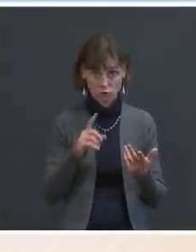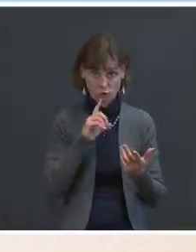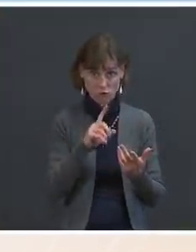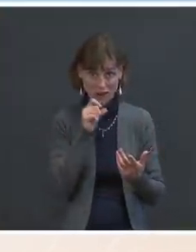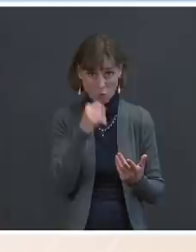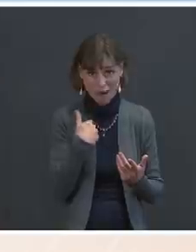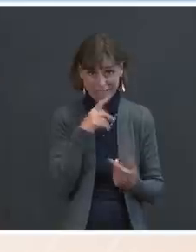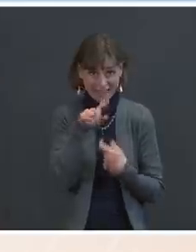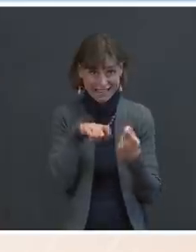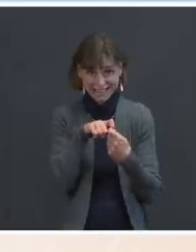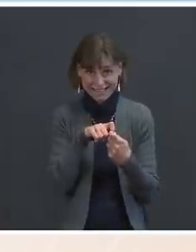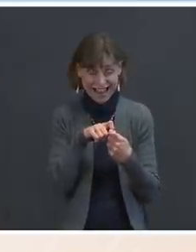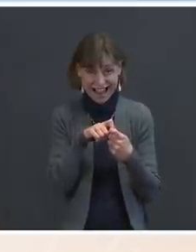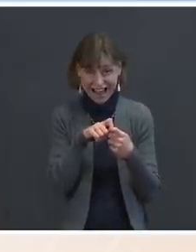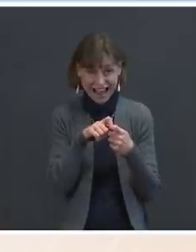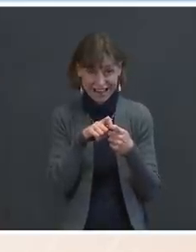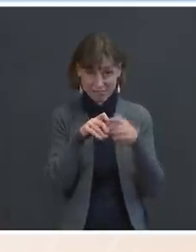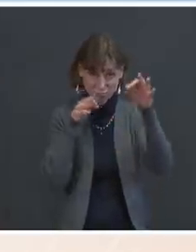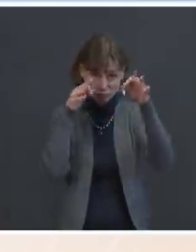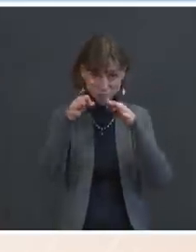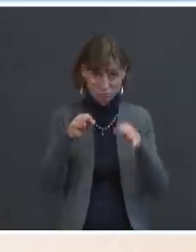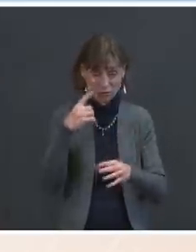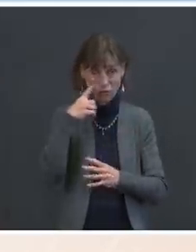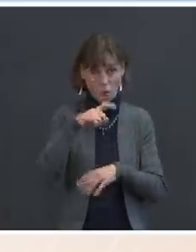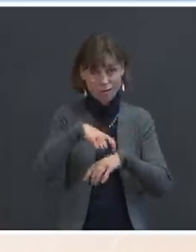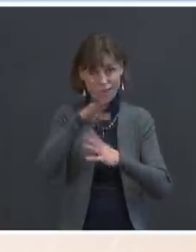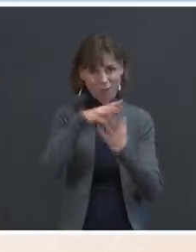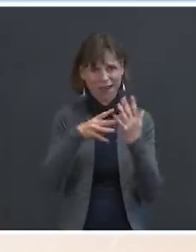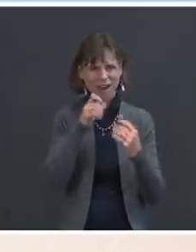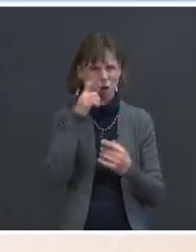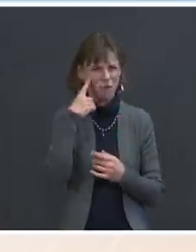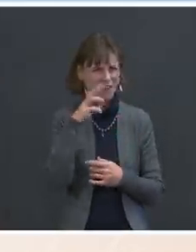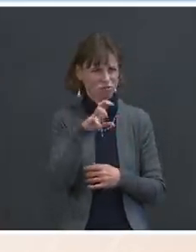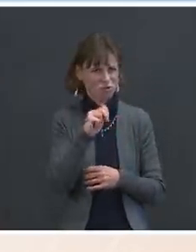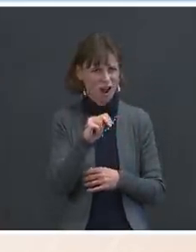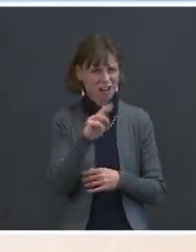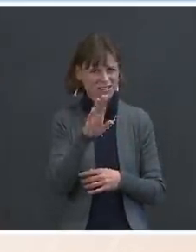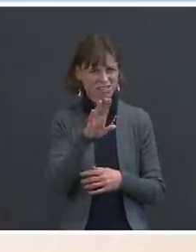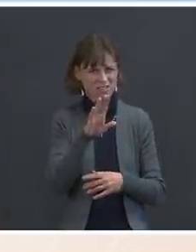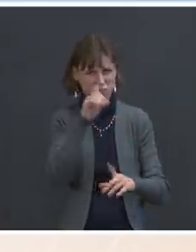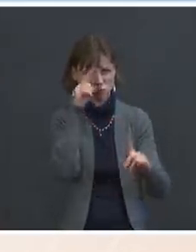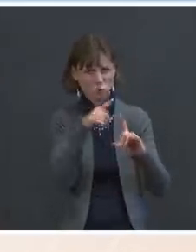and I don't think Ron was intending to give one either -- only to convey, which is why I think you're asking,